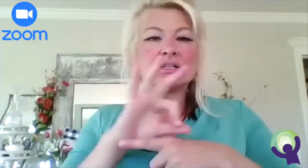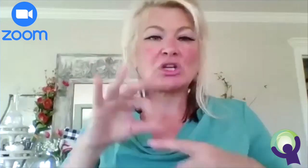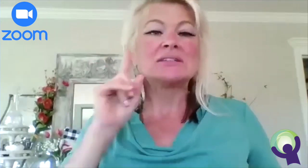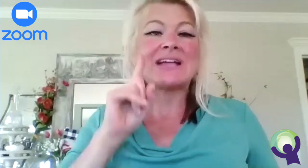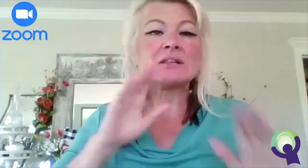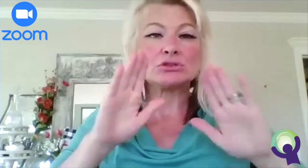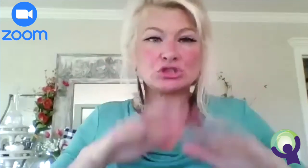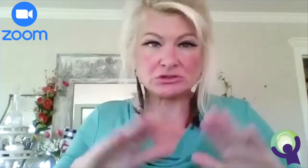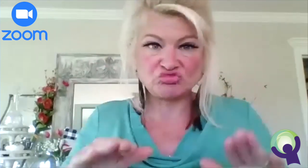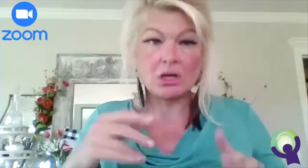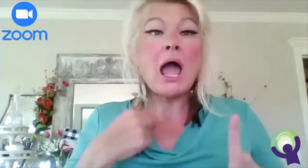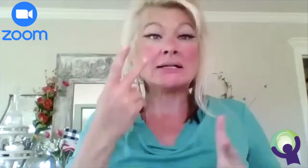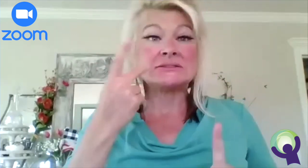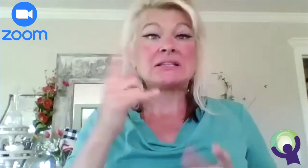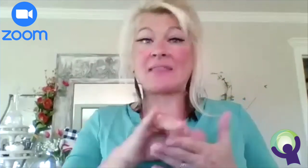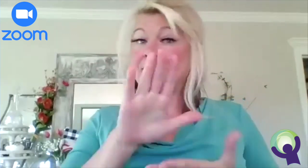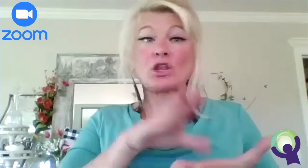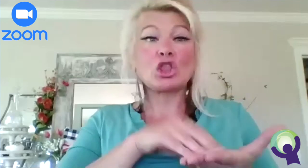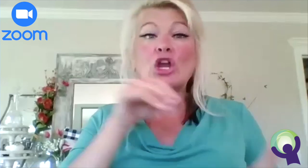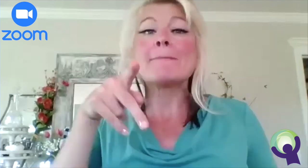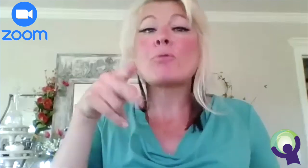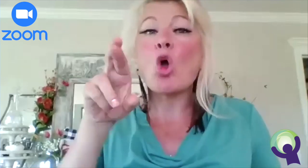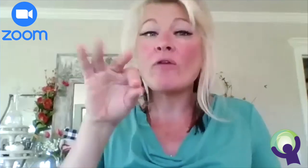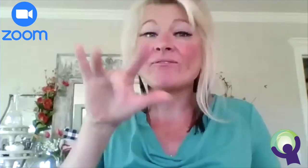working with a typical deaf student,